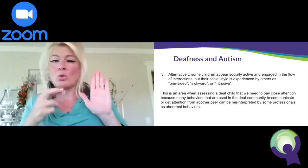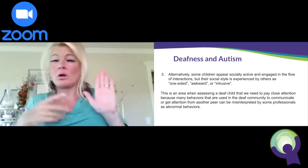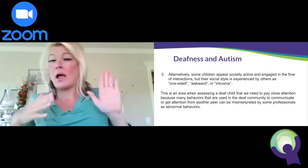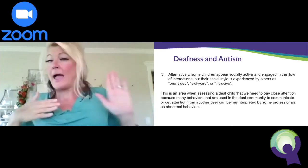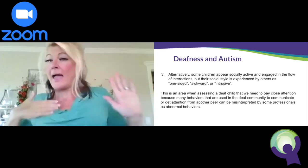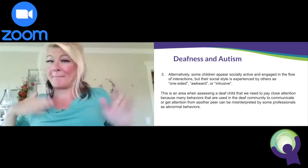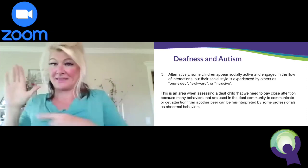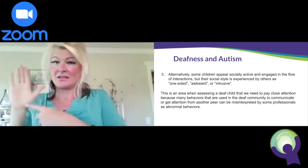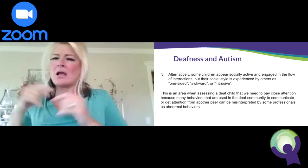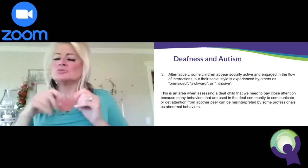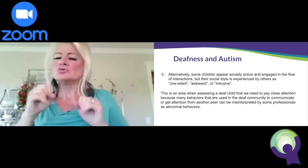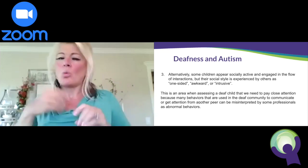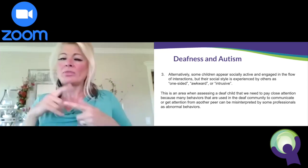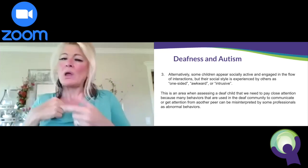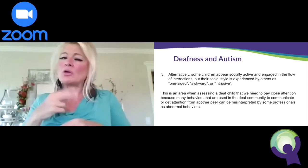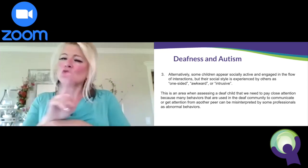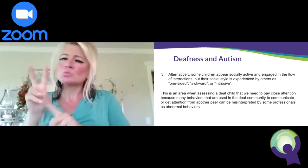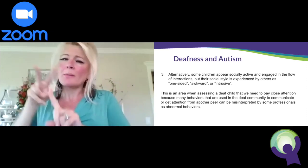deaf kids and explaining that and